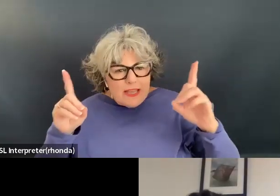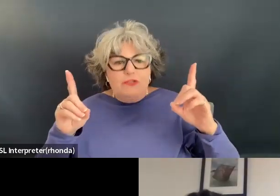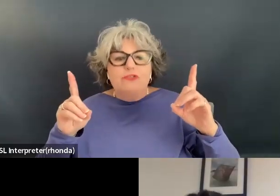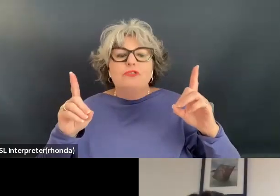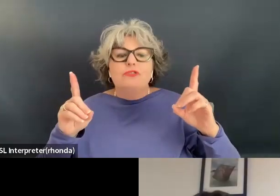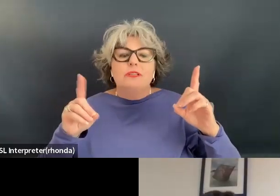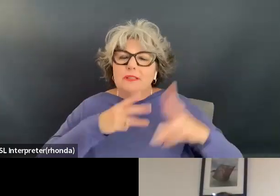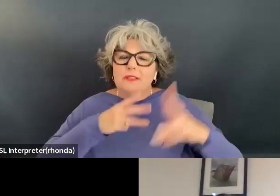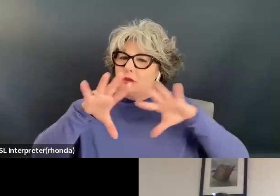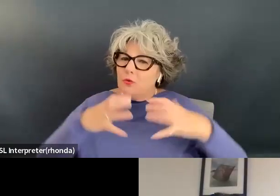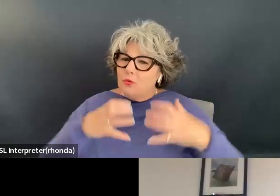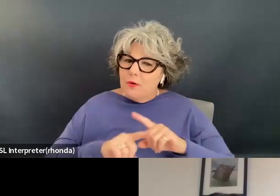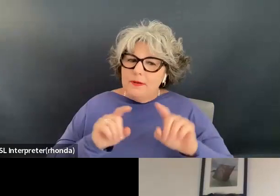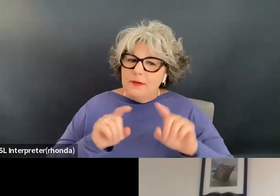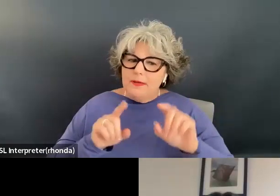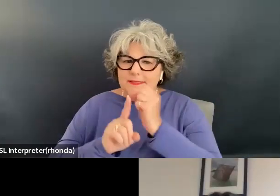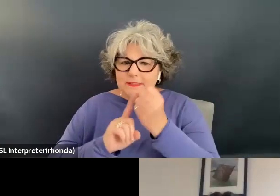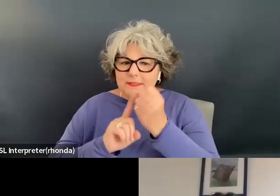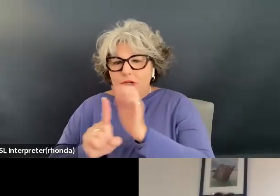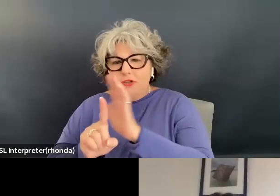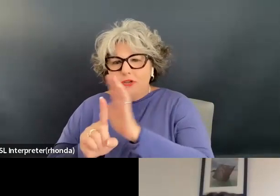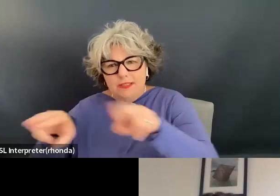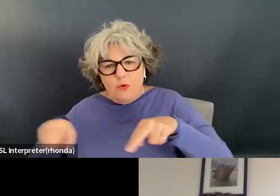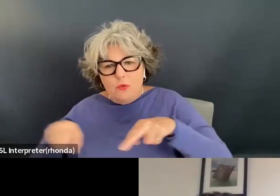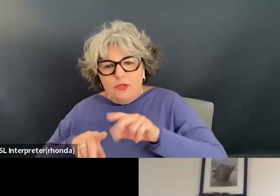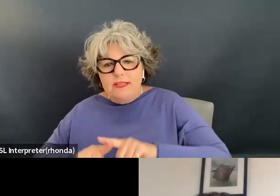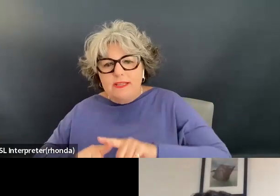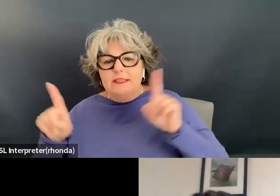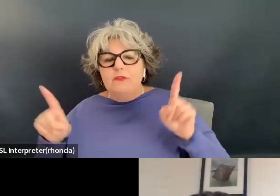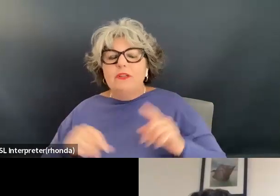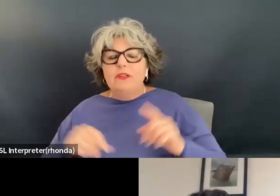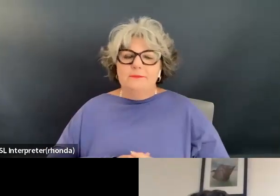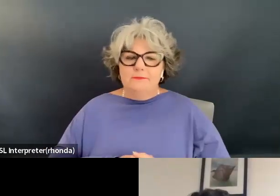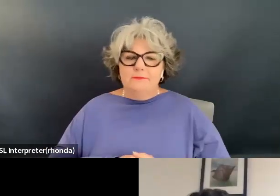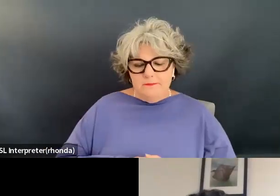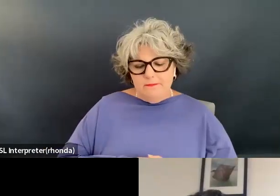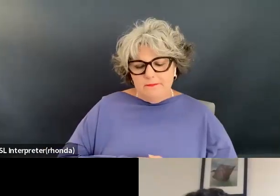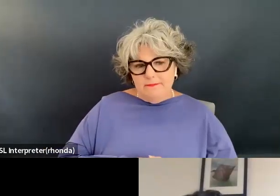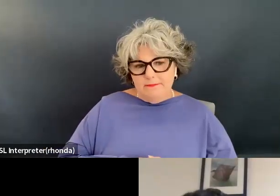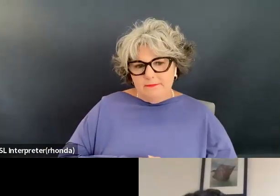but then this situation in our region is different. Like, literally. - Yeah. And I think, I realized it's not their fault